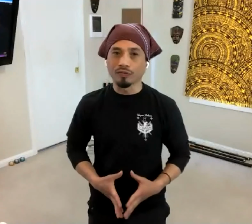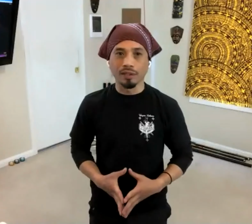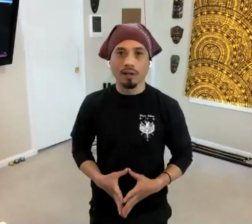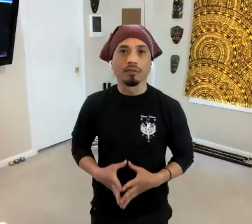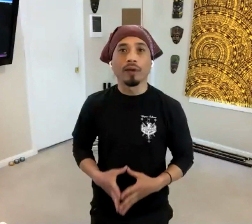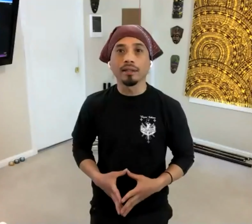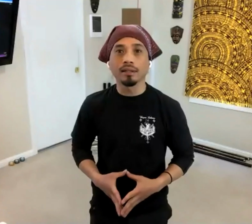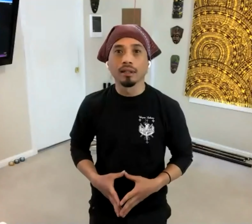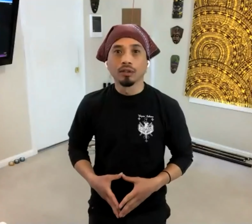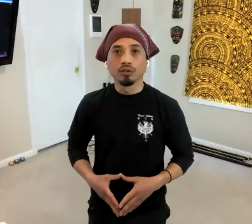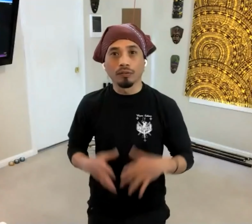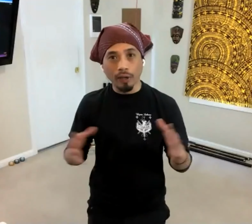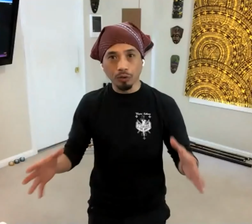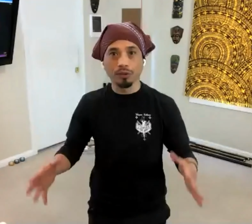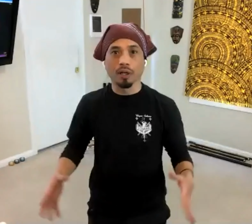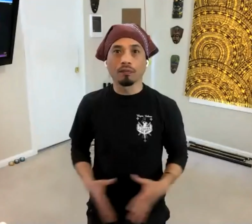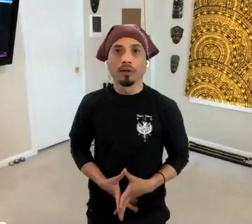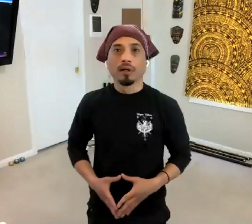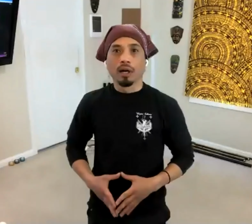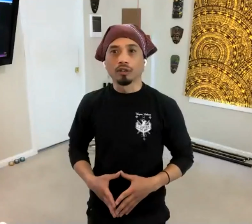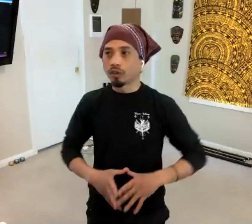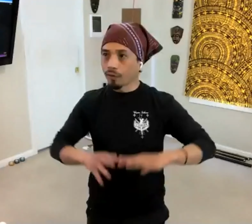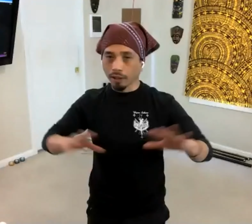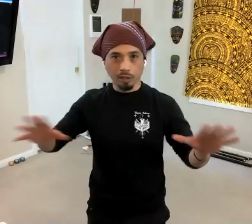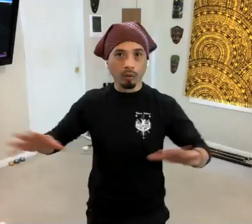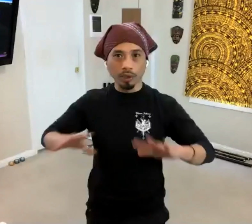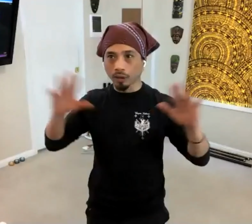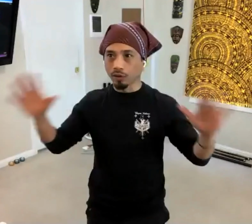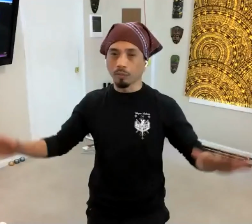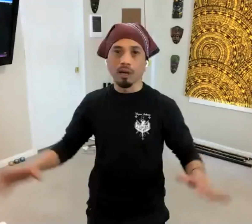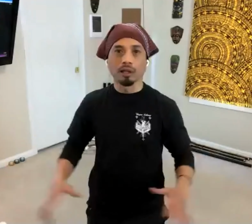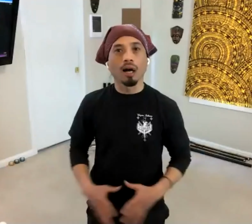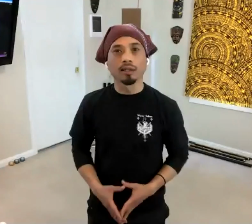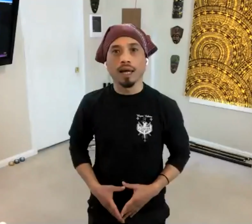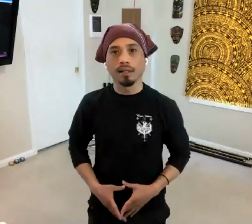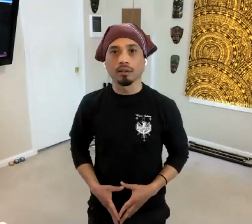CULTURE, OF COURSE I MENTIONED THE WAYS YOU CAN USE IT FOR SELF-DEFENSE TO DEFEND AGAINST BULLYING OR COLONIZING, LOCAL